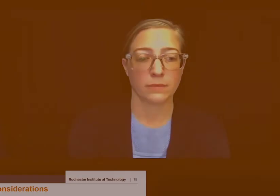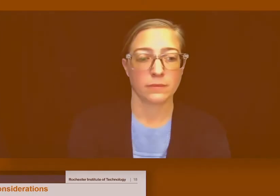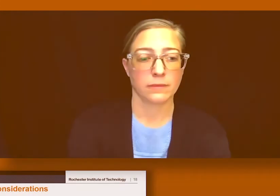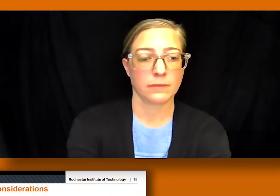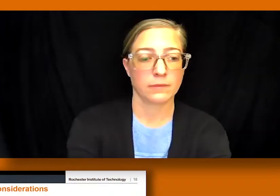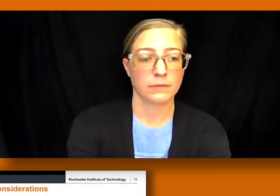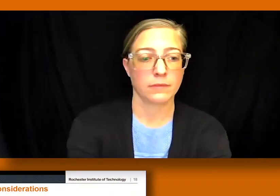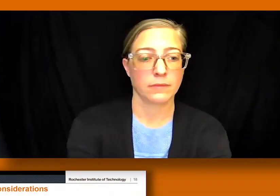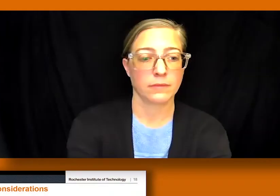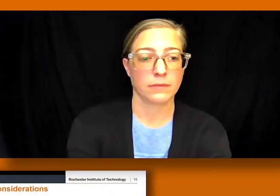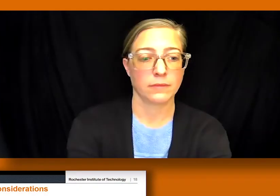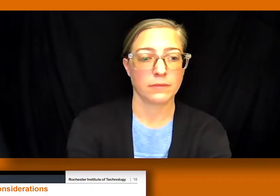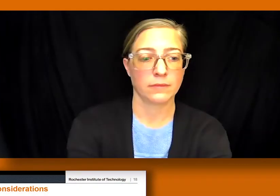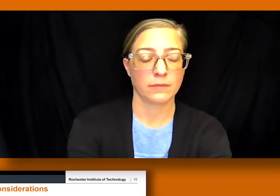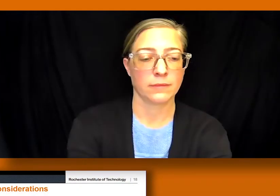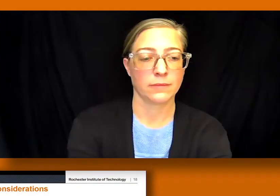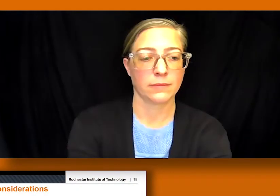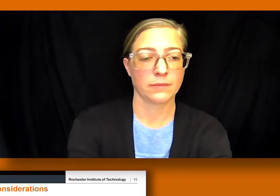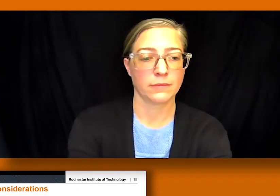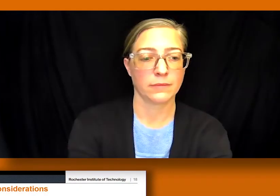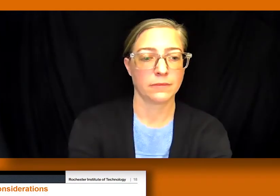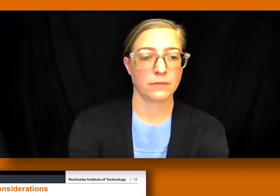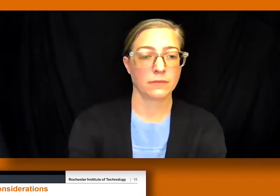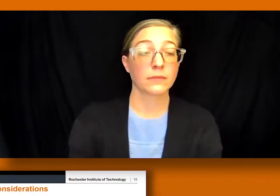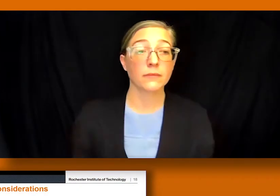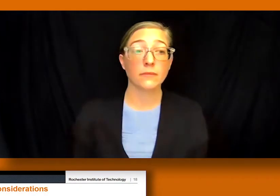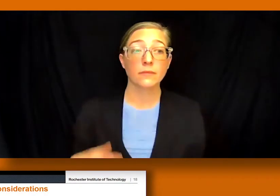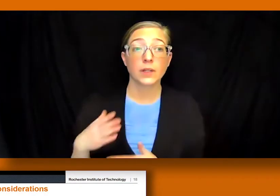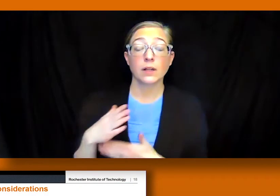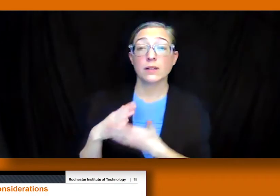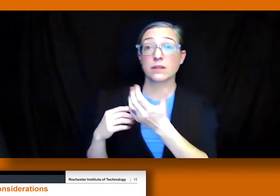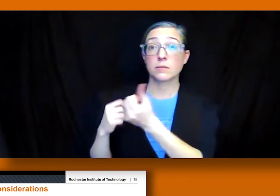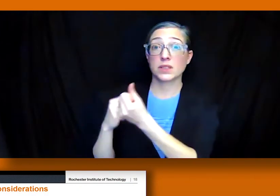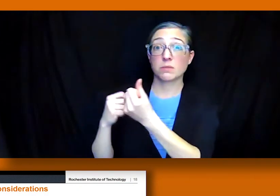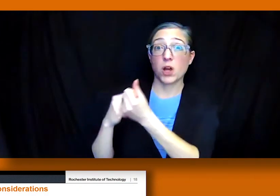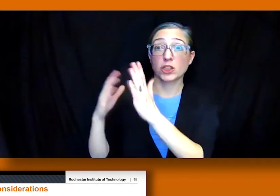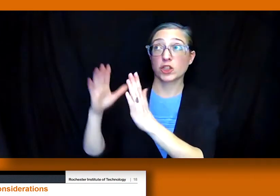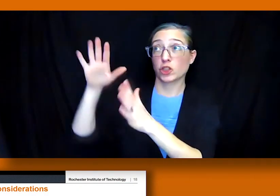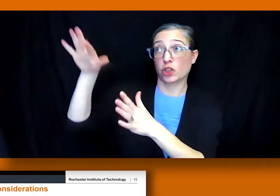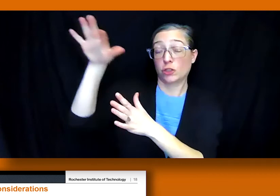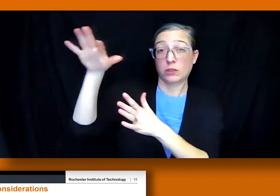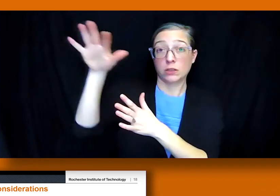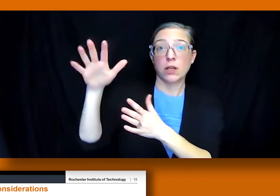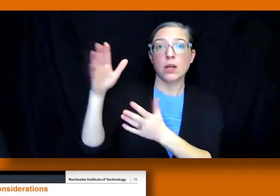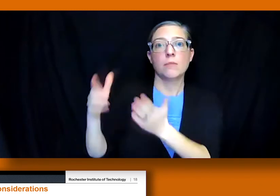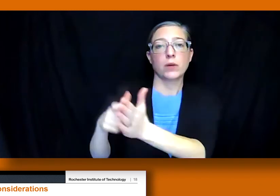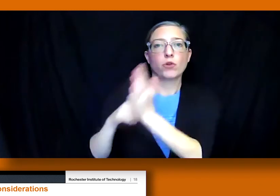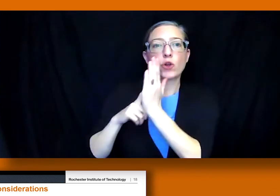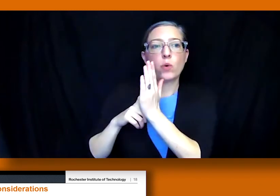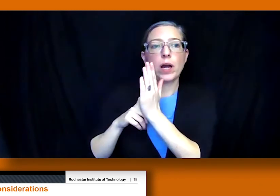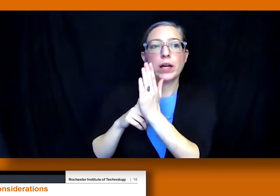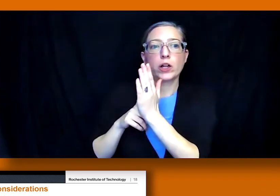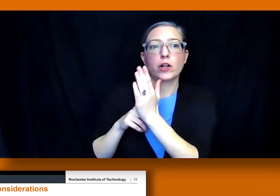Um, some sponsors or funding programs might require, um, for you to contribute resources,